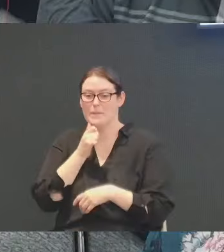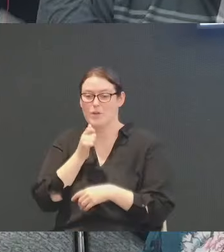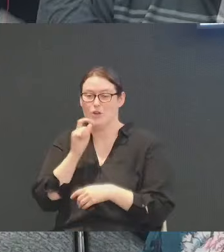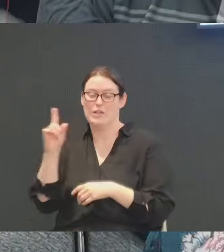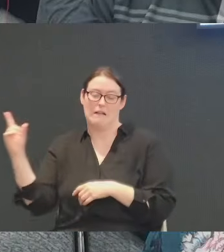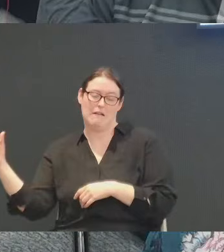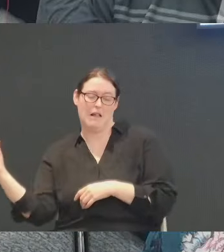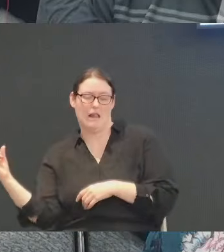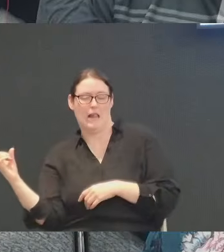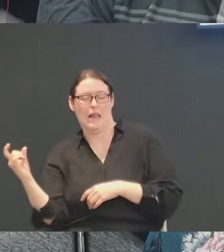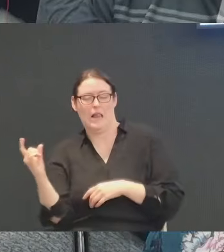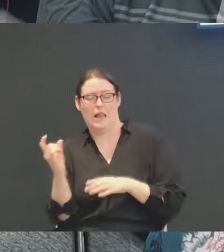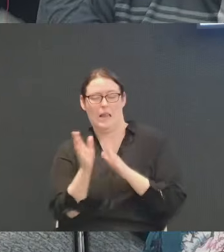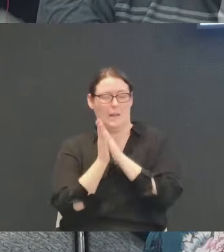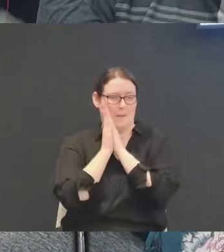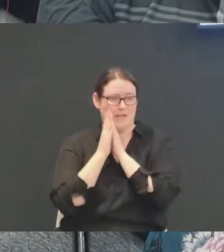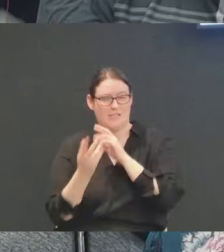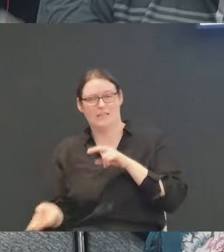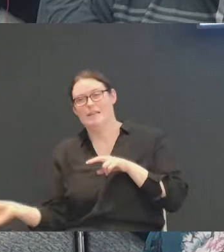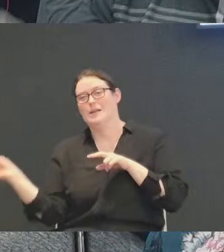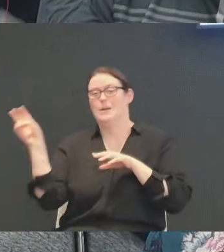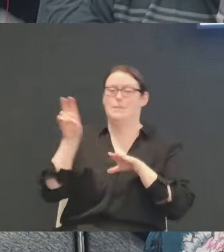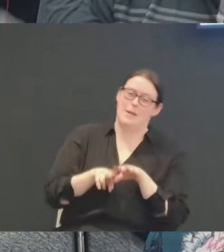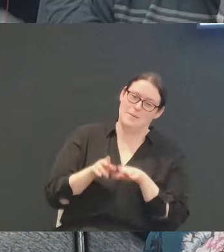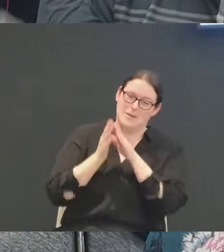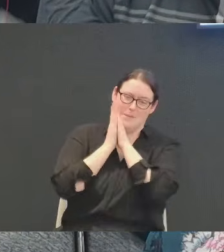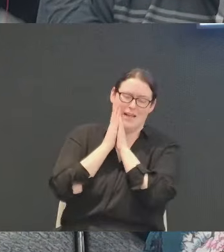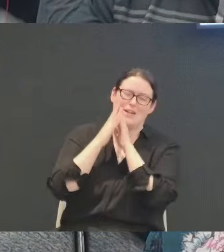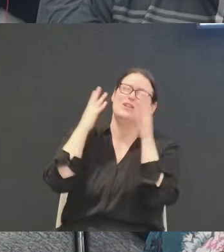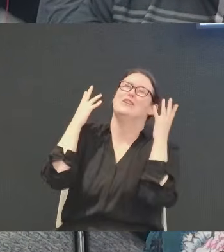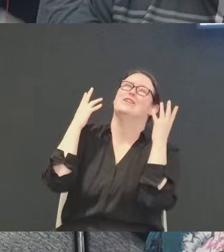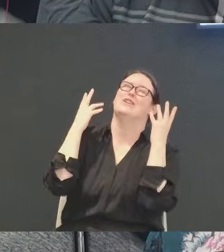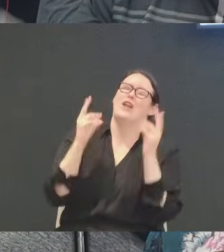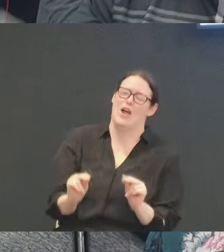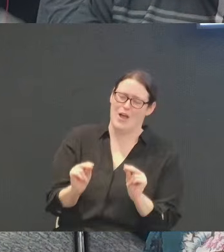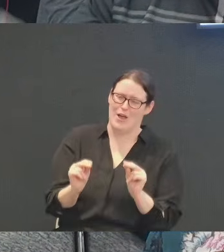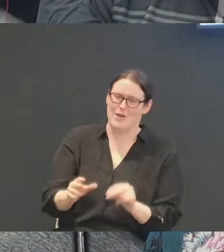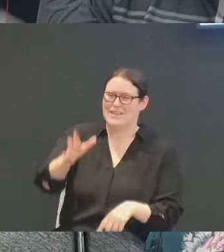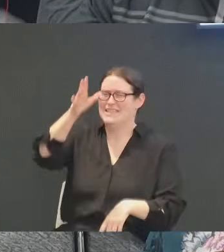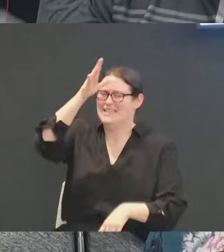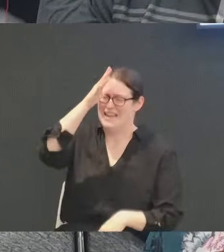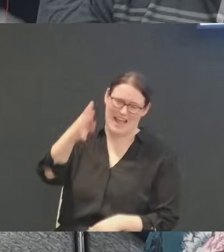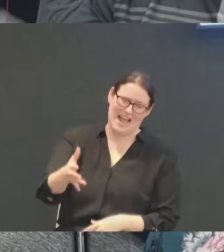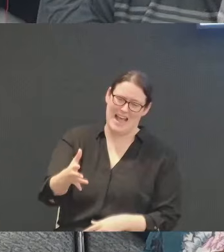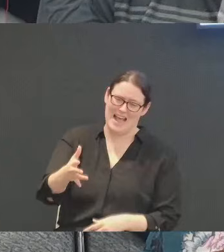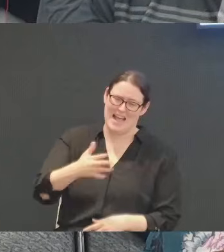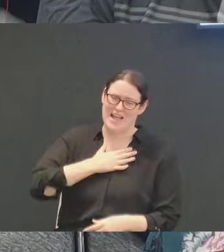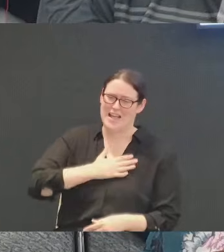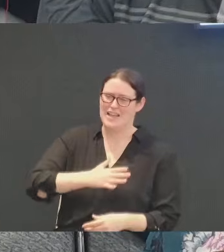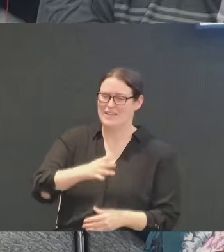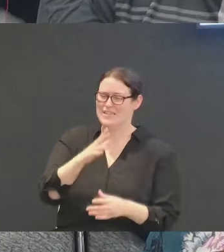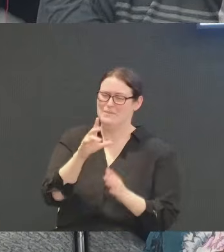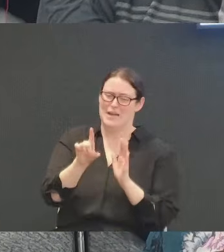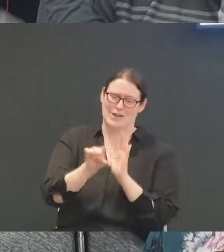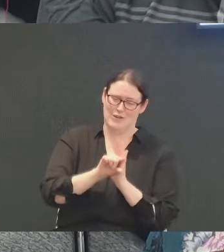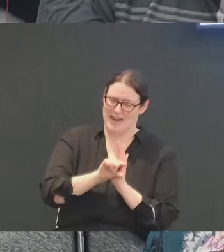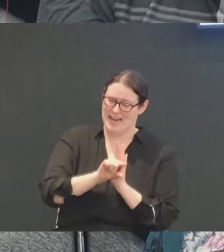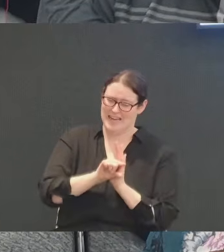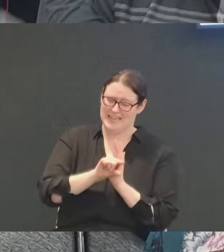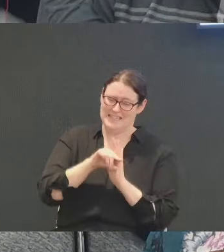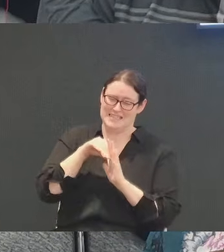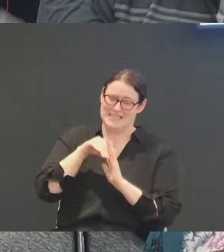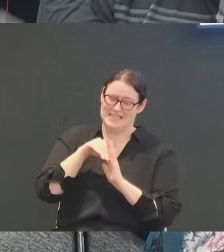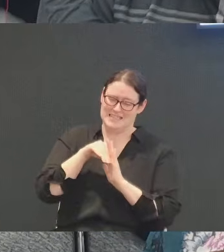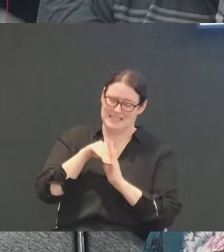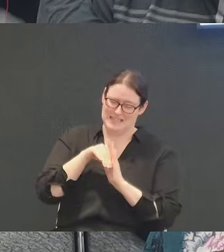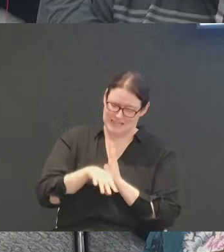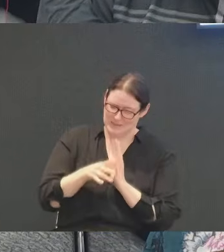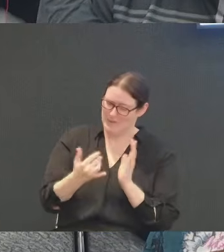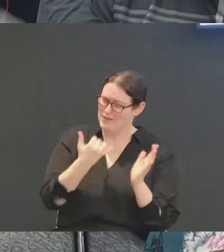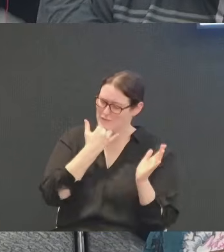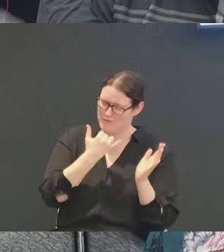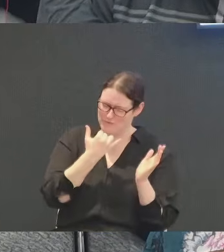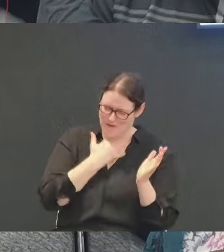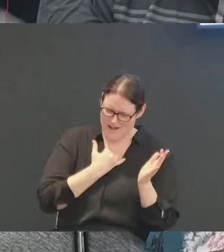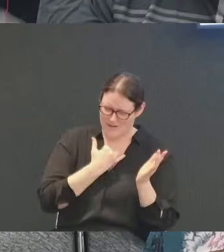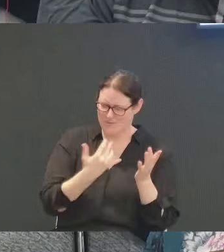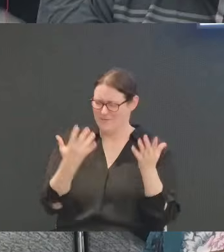bedroom and she plops on my bed and she goes, "Oh no, Dad, my grades. What is wrong? Oh my god. And